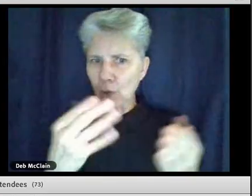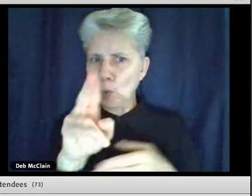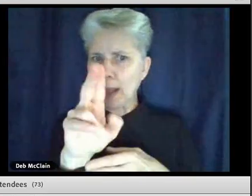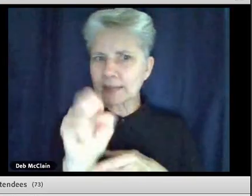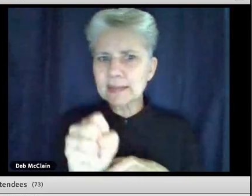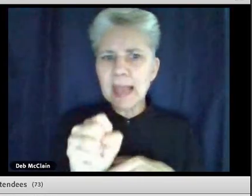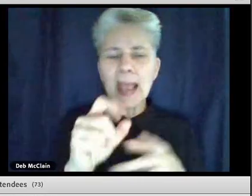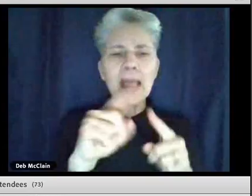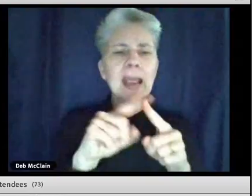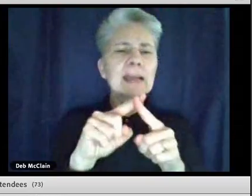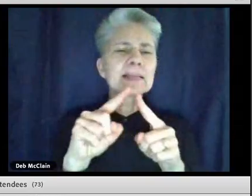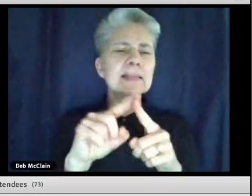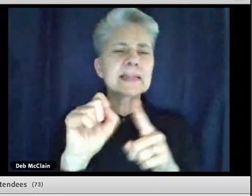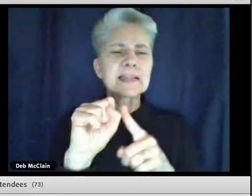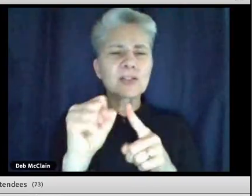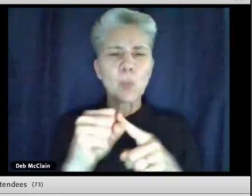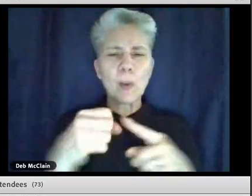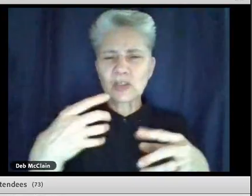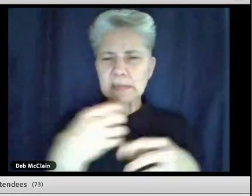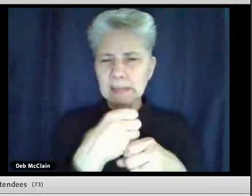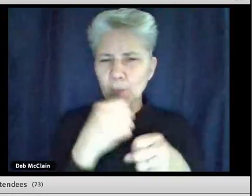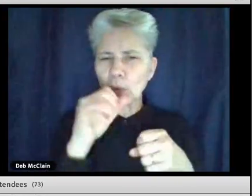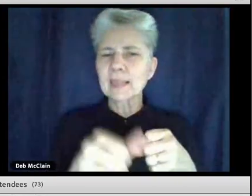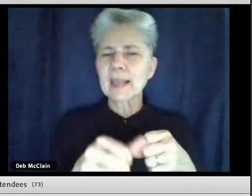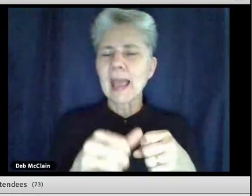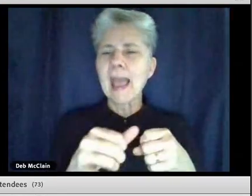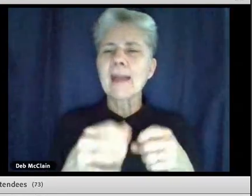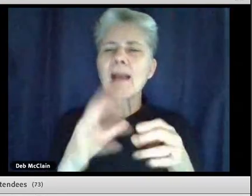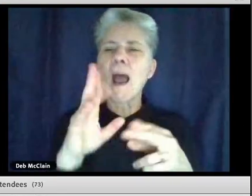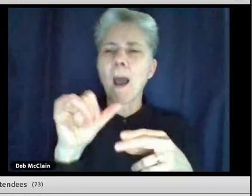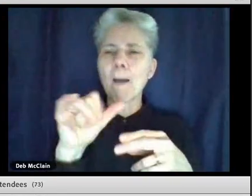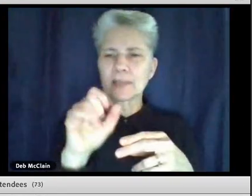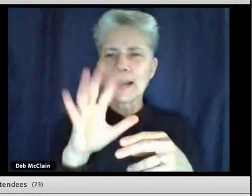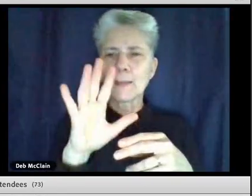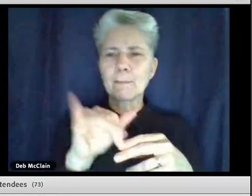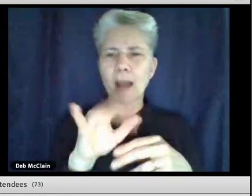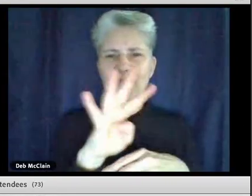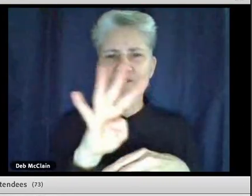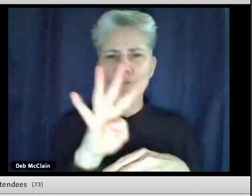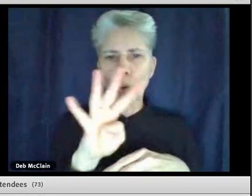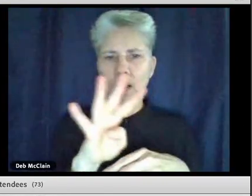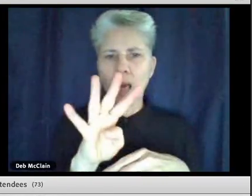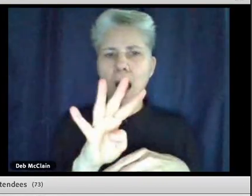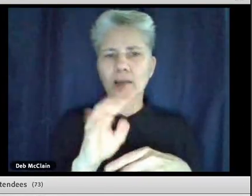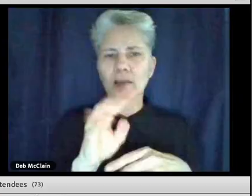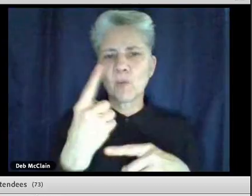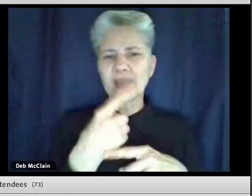It's got a situation summary, and this is updated by 4 o'clock the day before reporting,